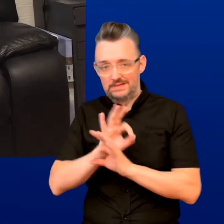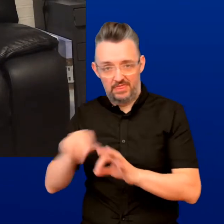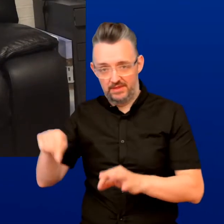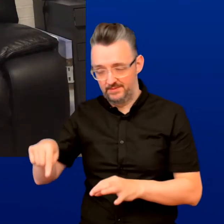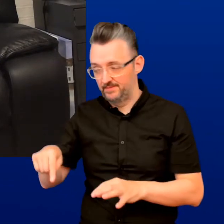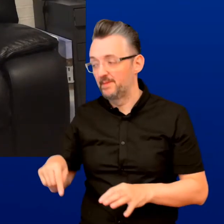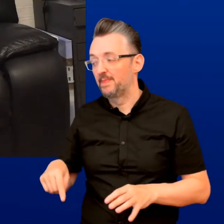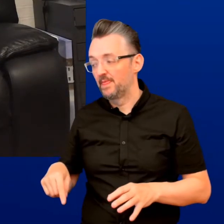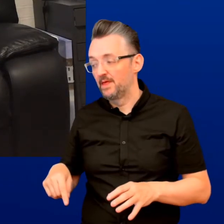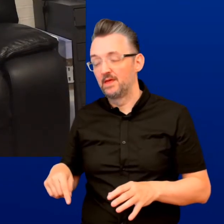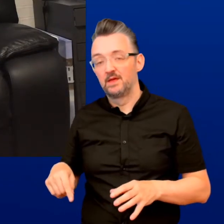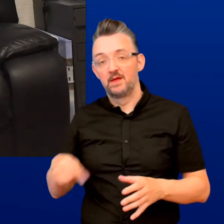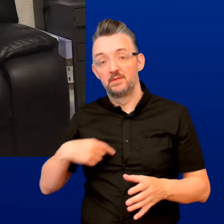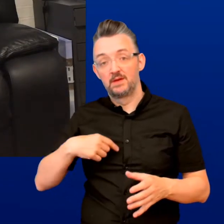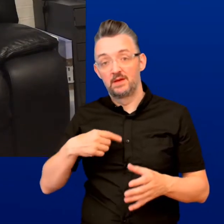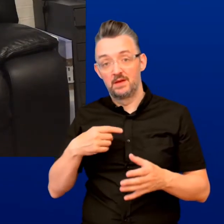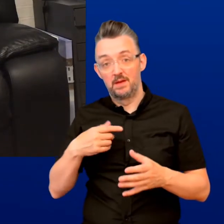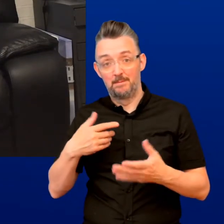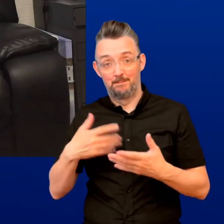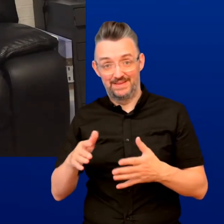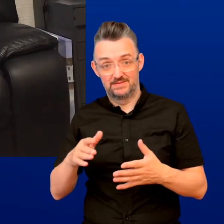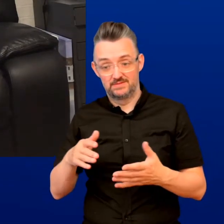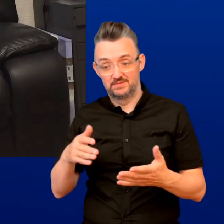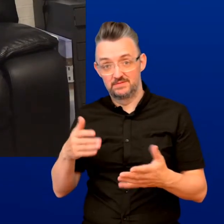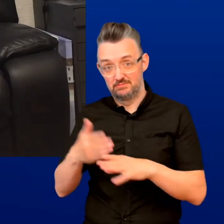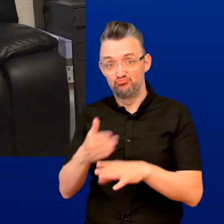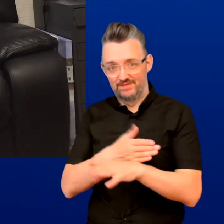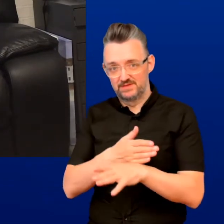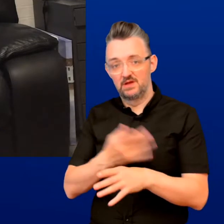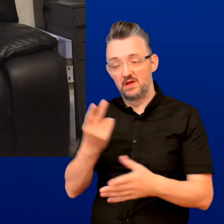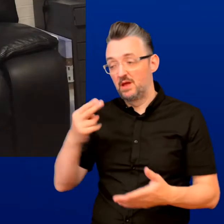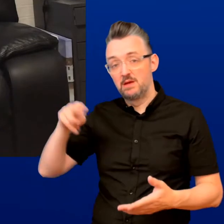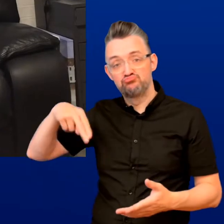take your paint brush (I've already done this) just take your paintbrush